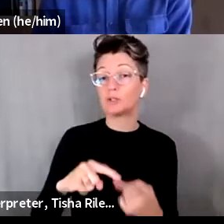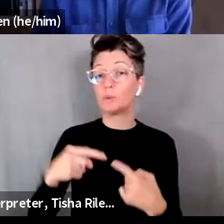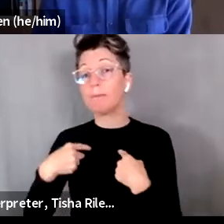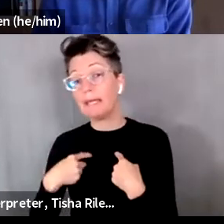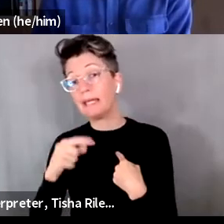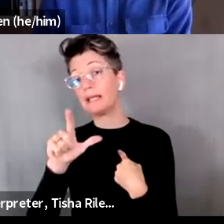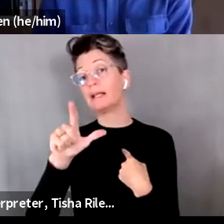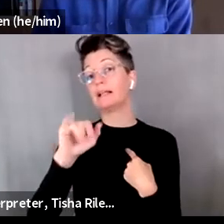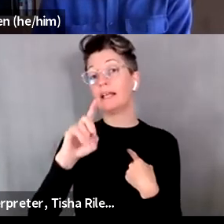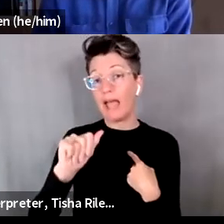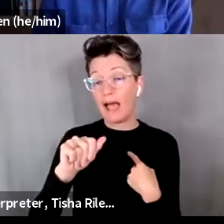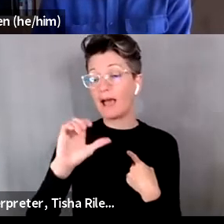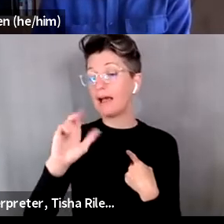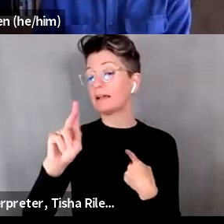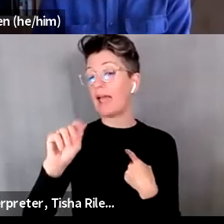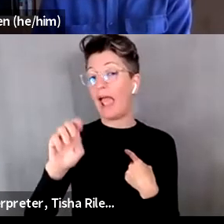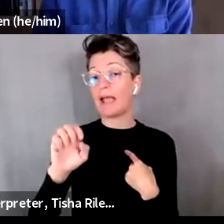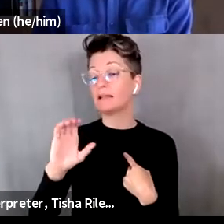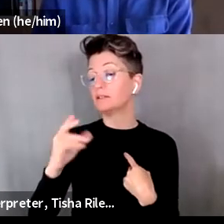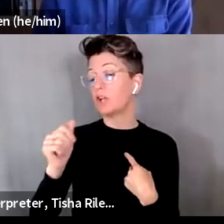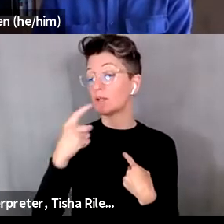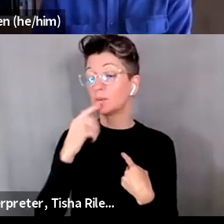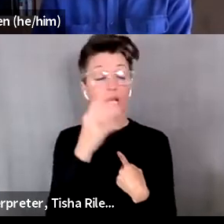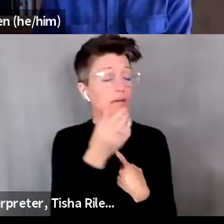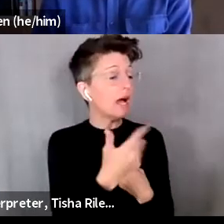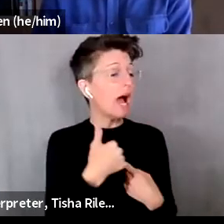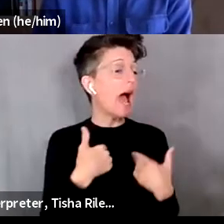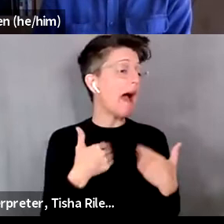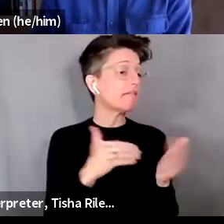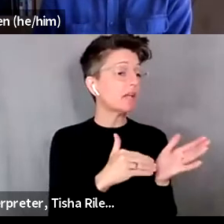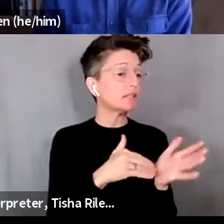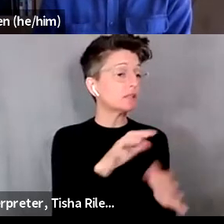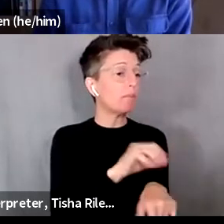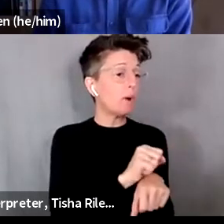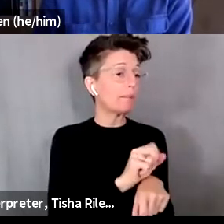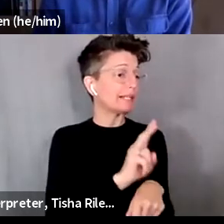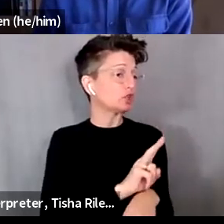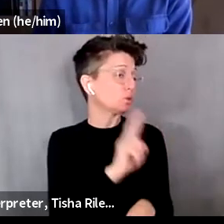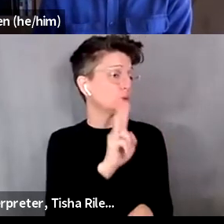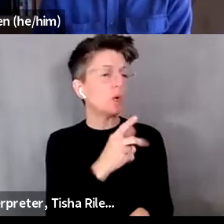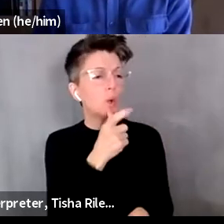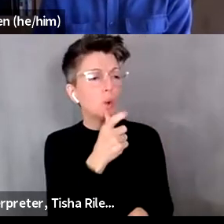saying, "I have a doctor's appointment at two. "Who can come and shoot?" And